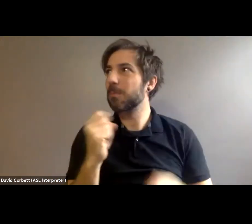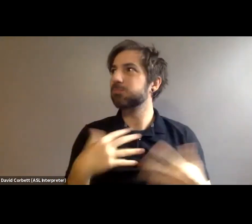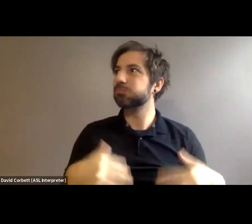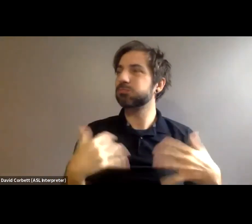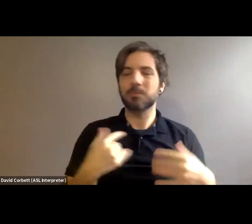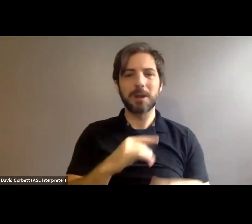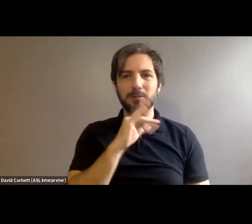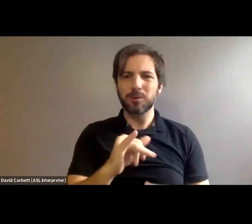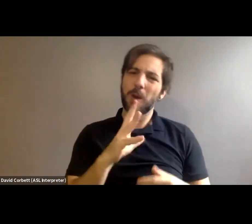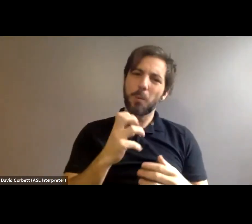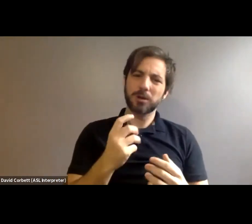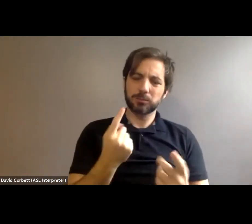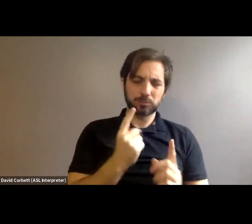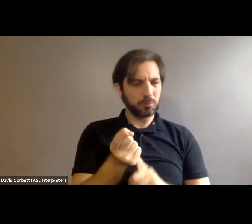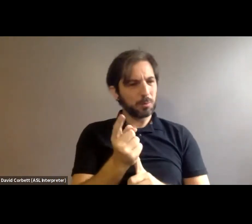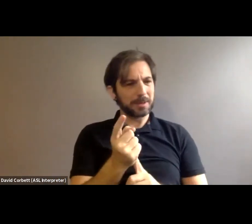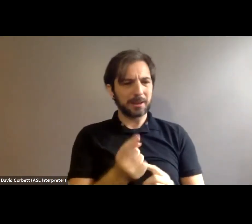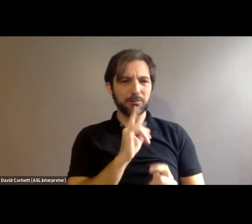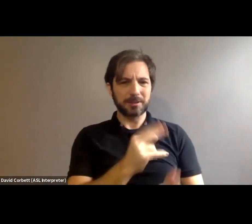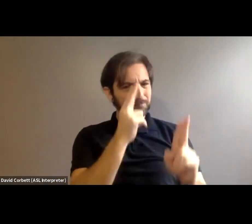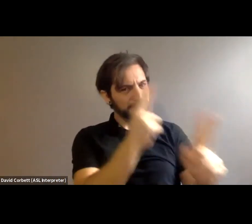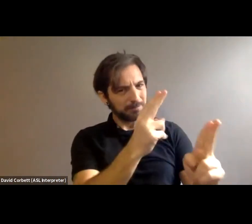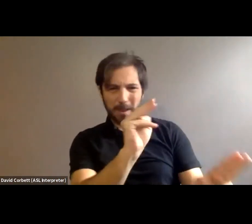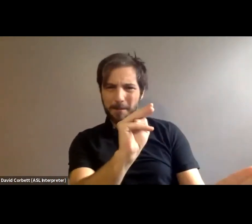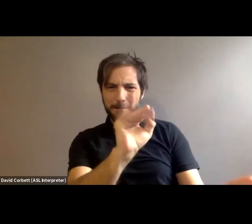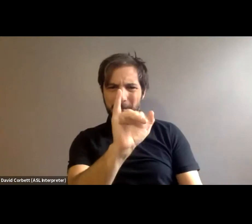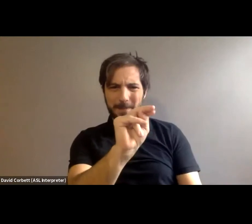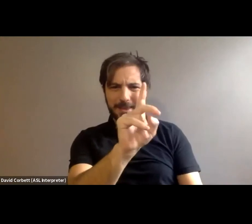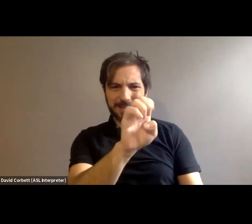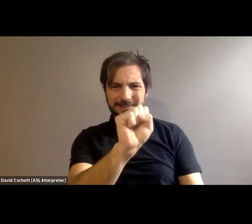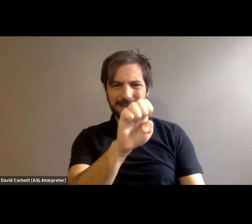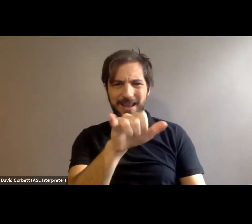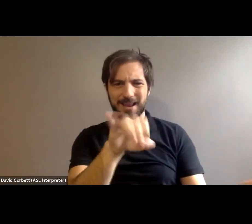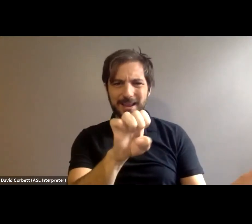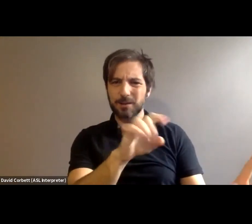you, MindsEye, for the incredible work that you are doing around inclusion, diversity,